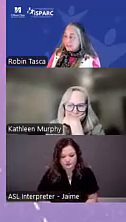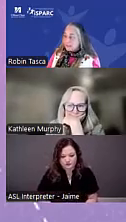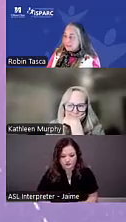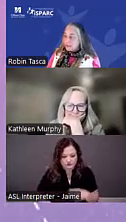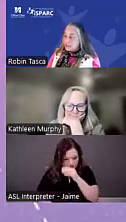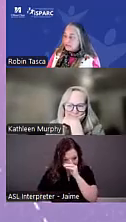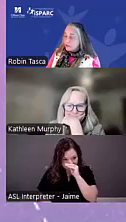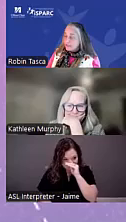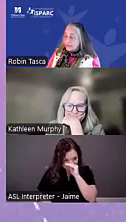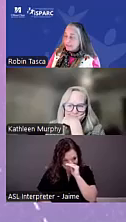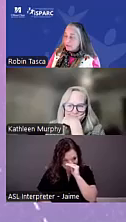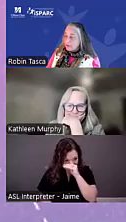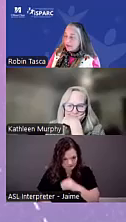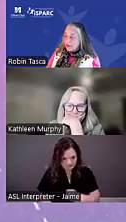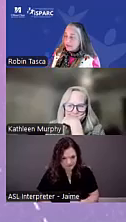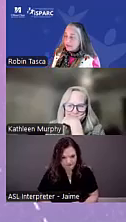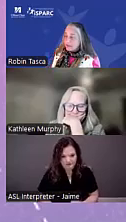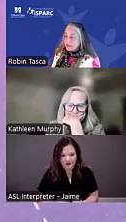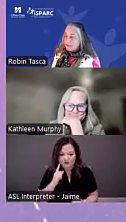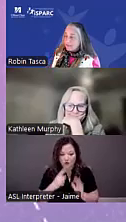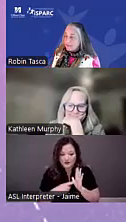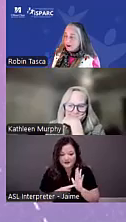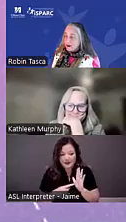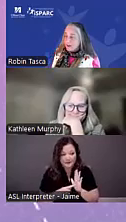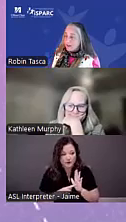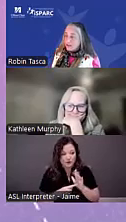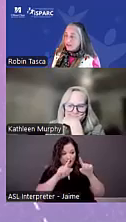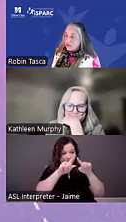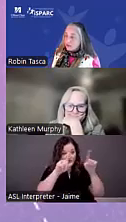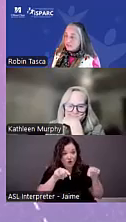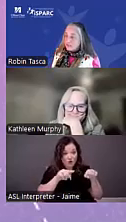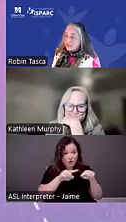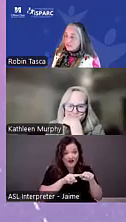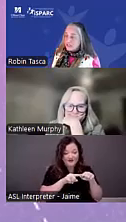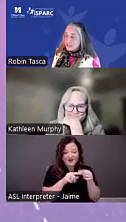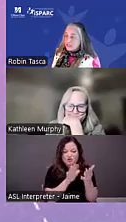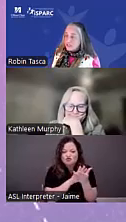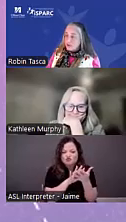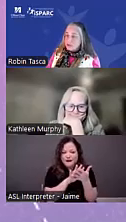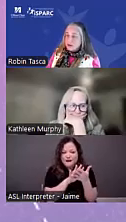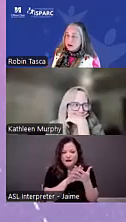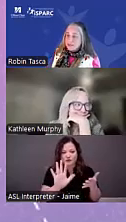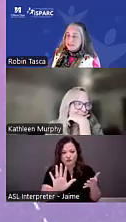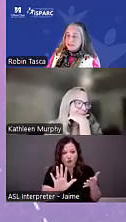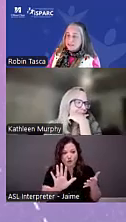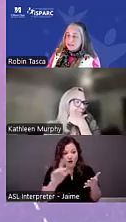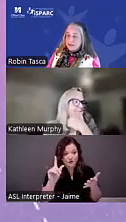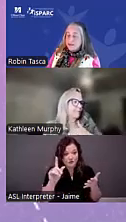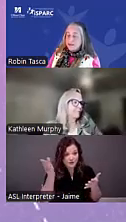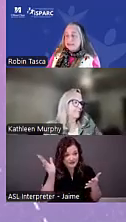Brooke is asking a question. "For example, the gray rectangle graphics on your presentation, would those be marked as decorative?"